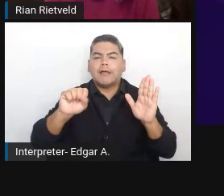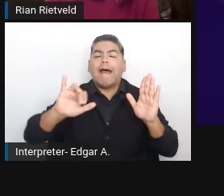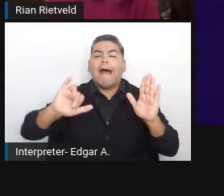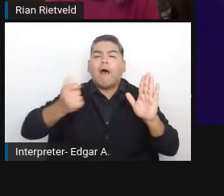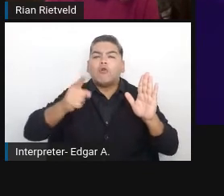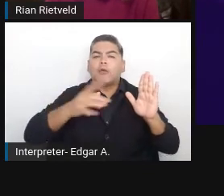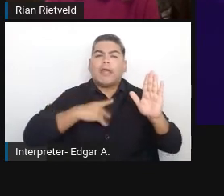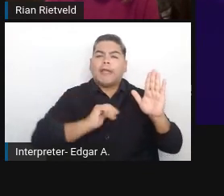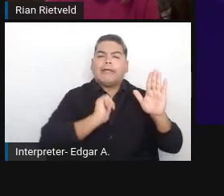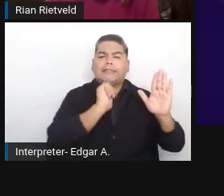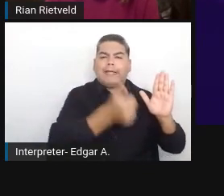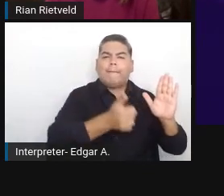with accessibility in mind.